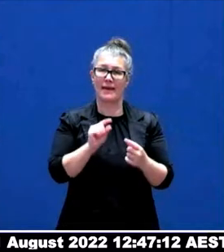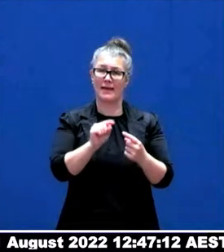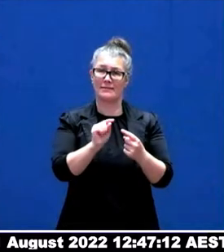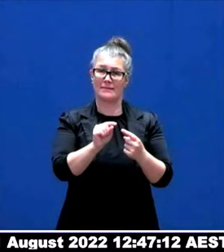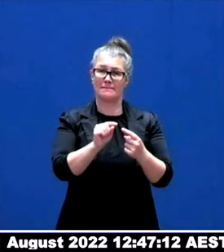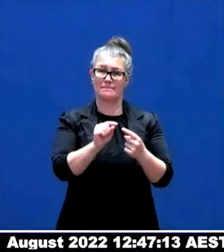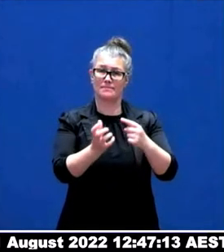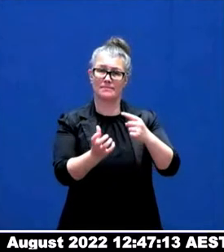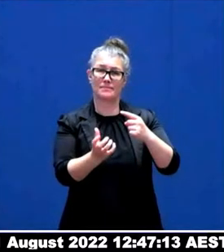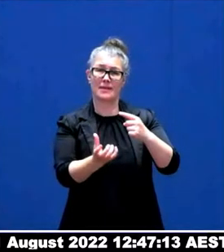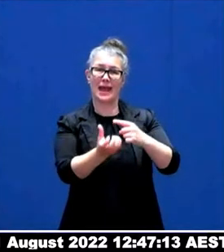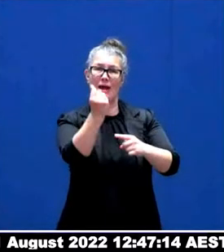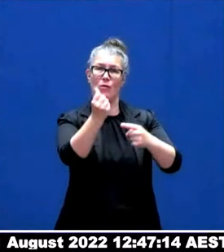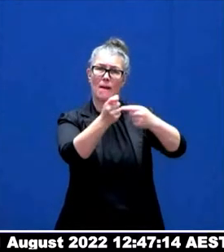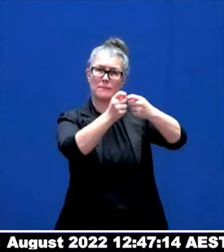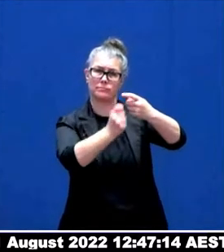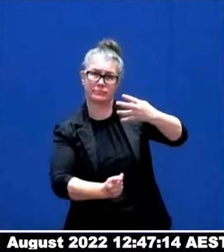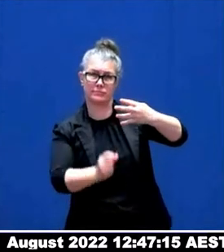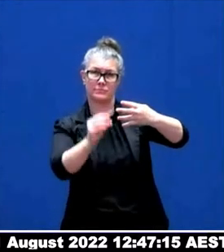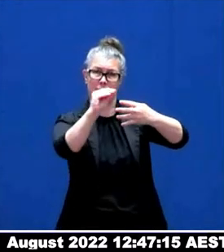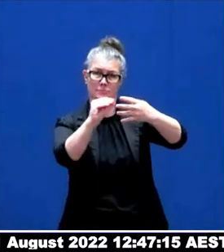areas and the key system measures.